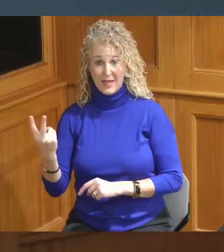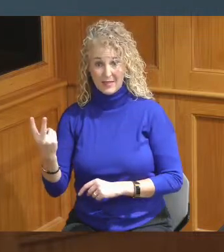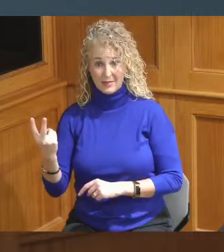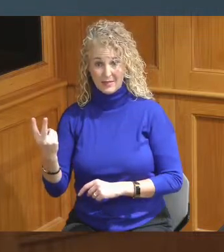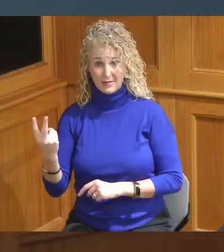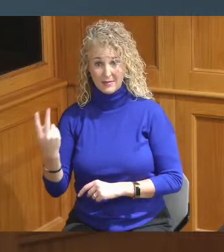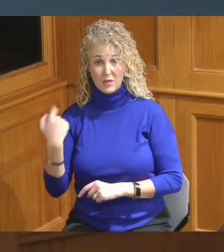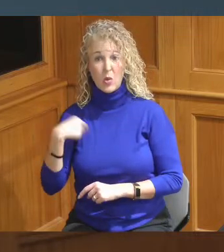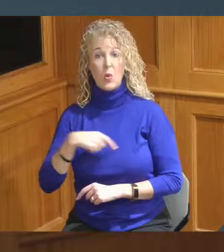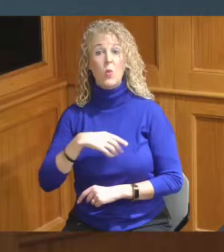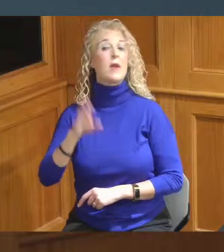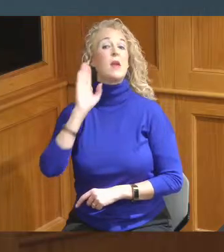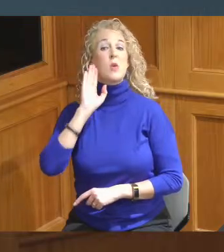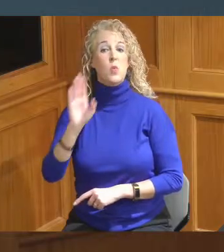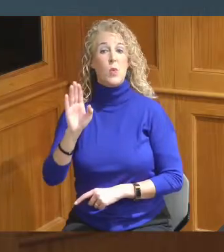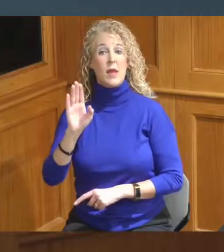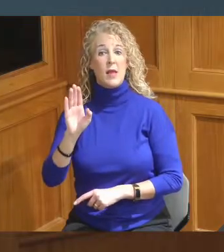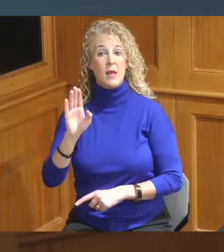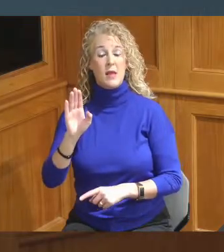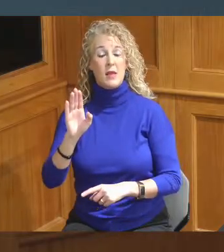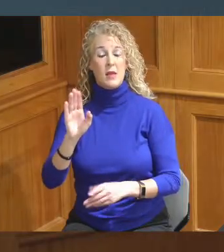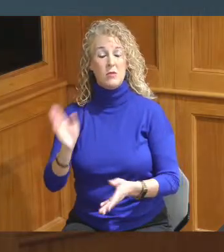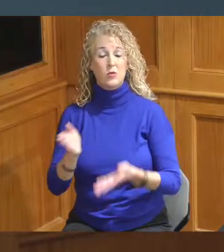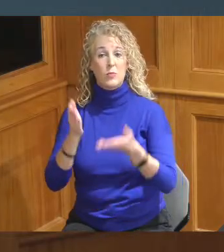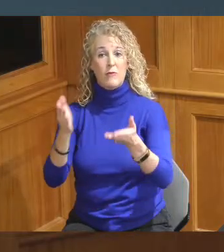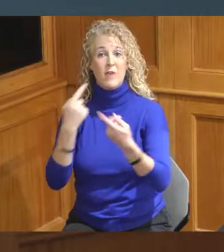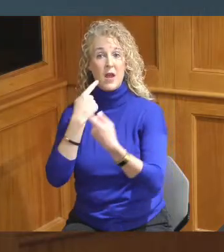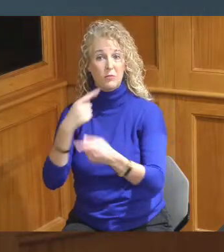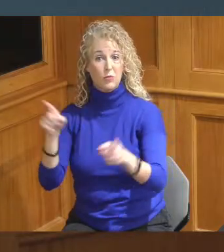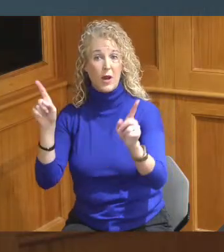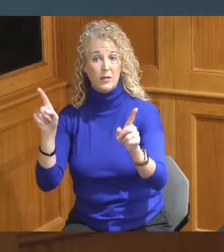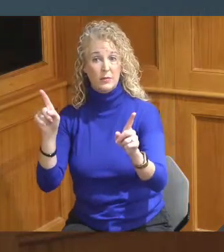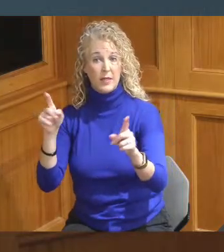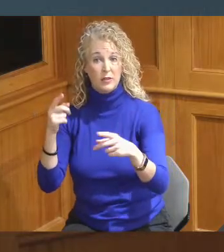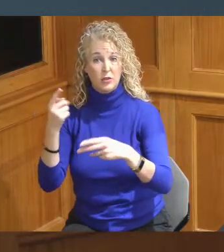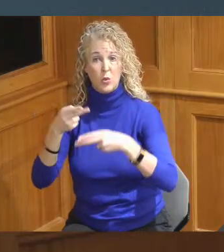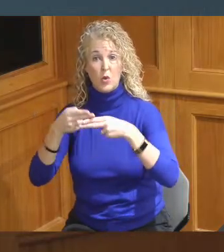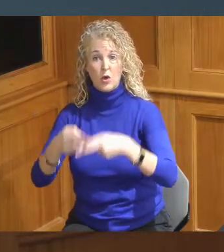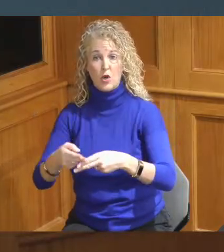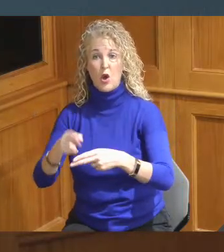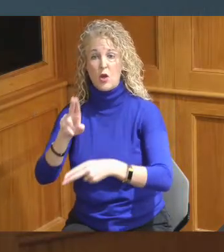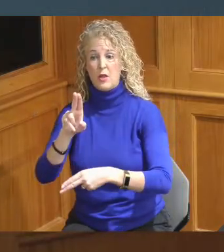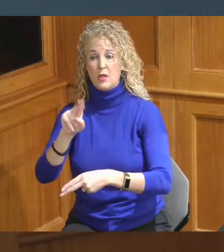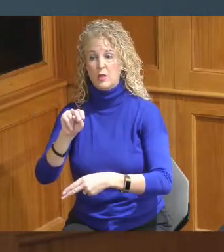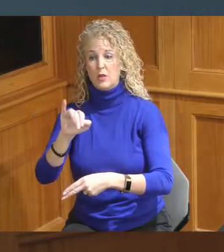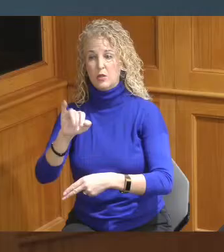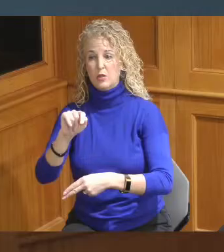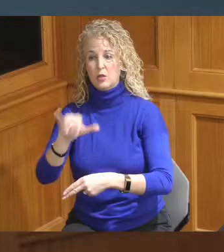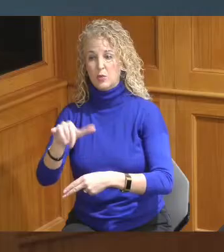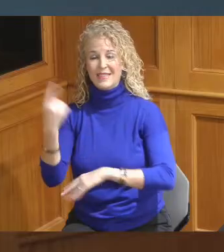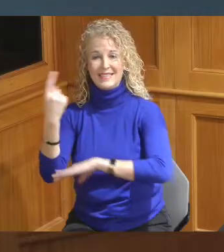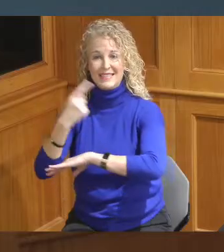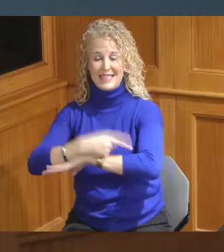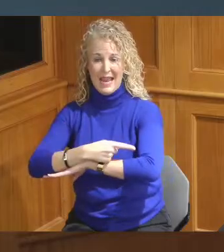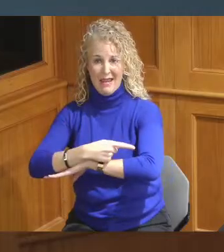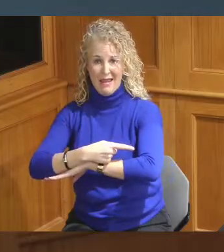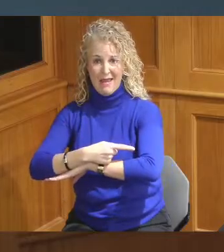proclamation to Lincoln Heights for Unity Day for them as they pull together and recognize